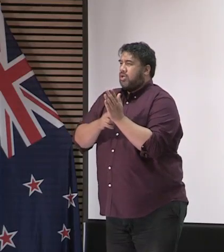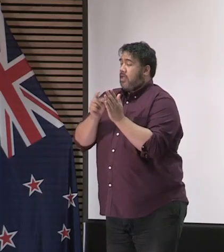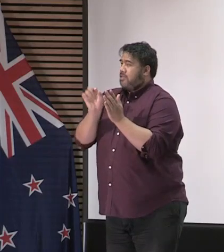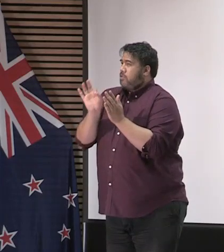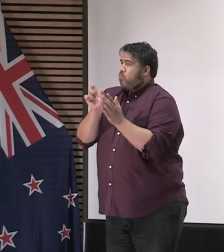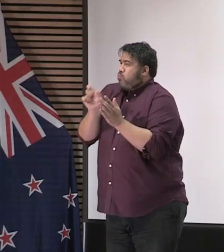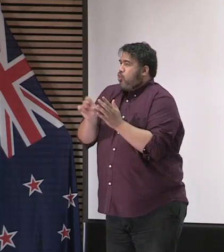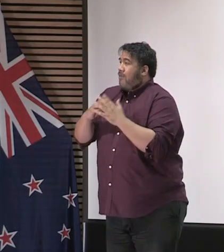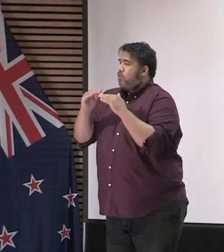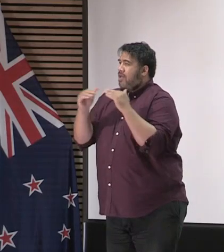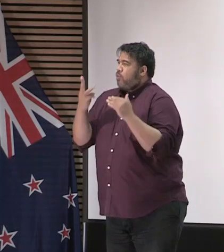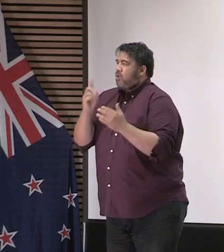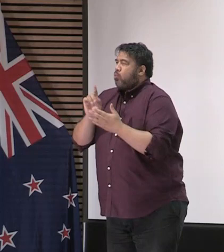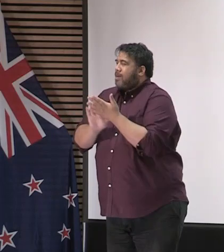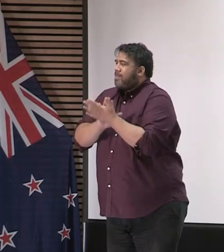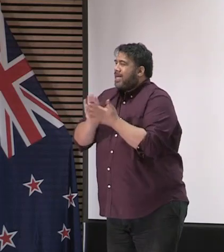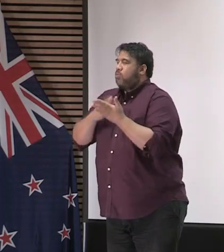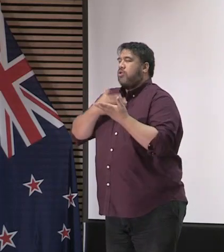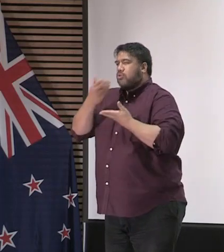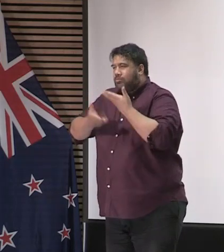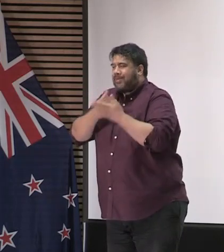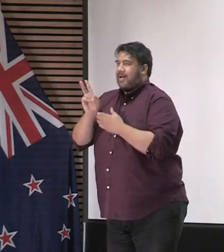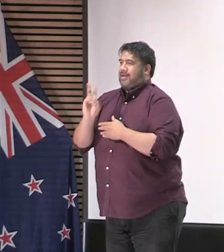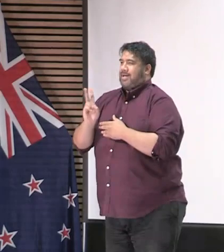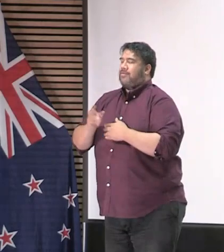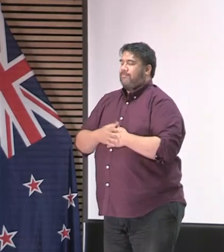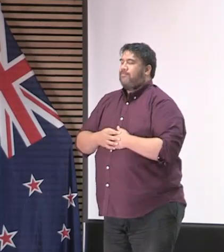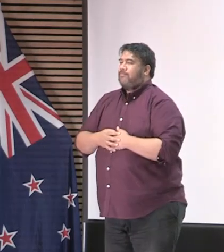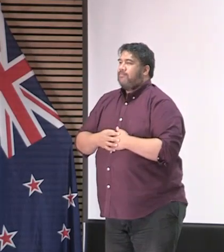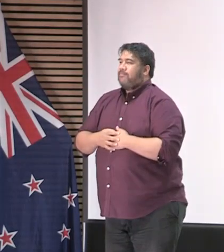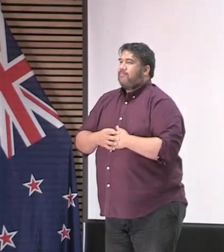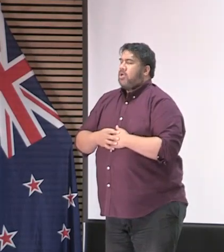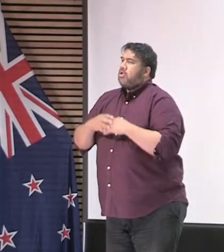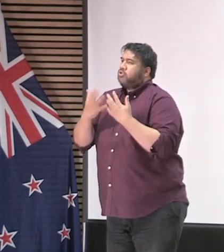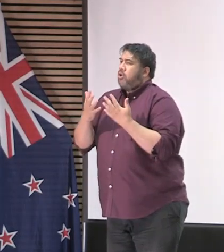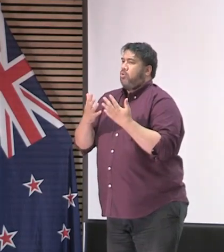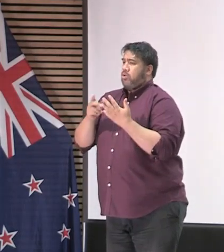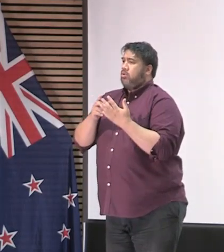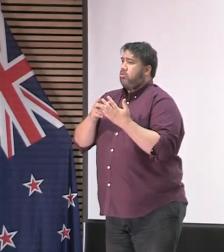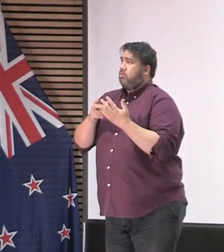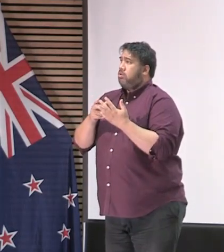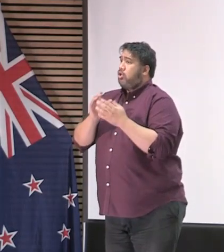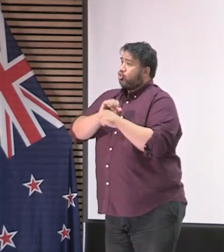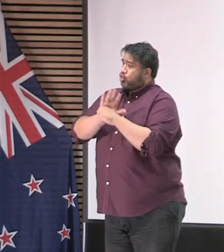elimination, which may have caused some confusion about what this means on alert level